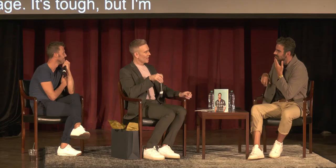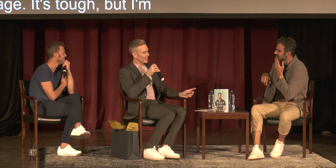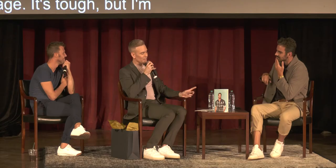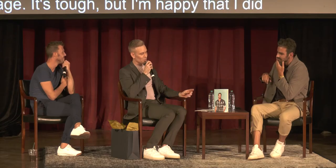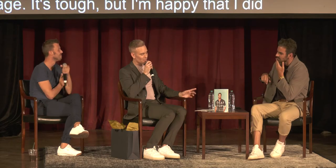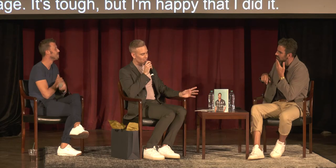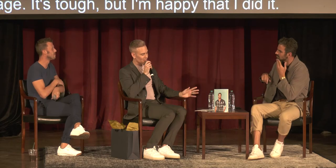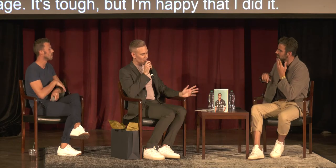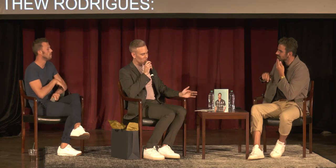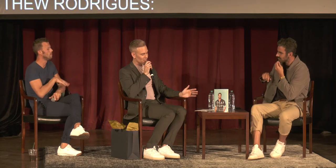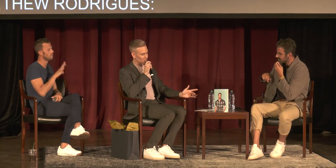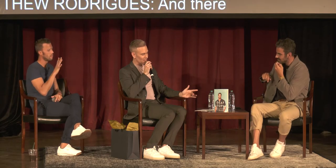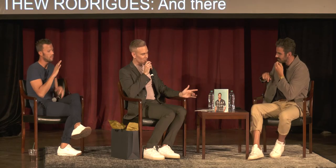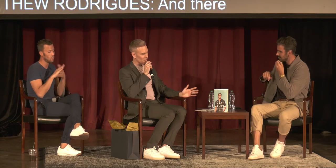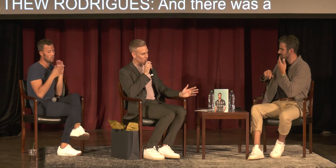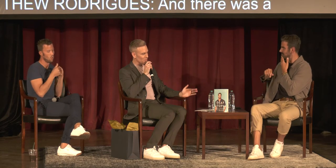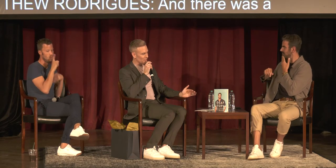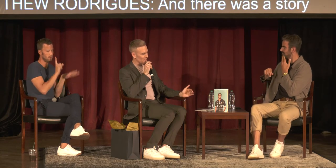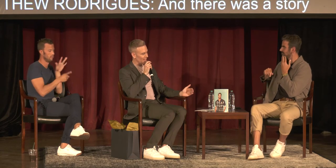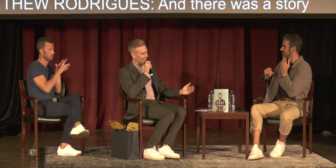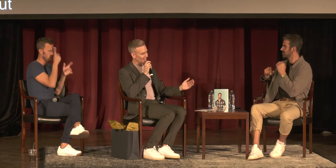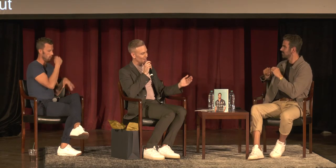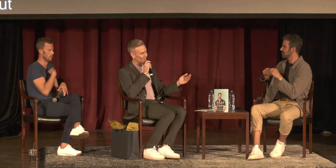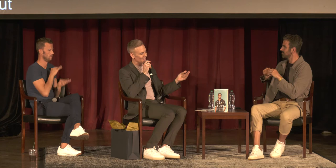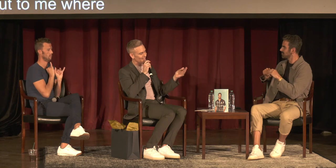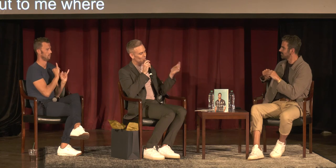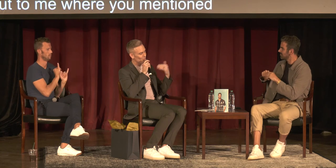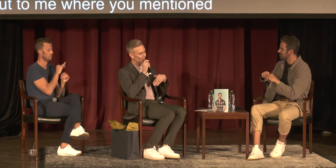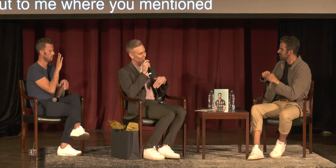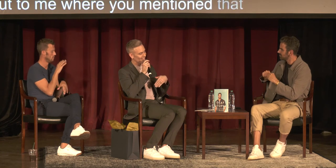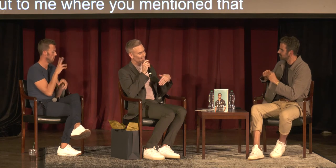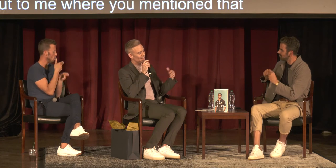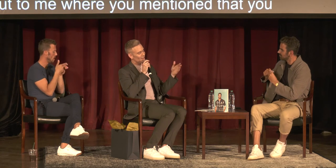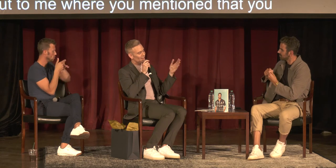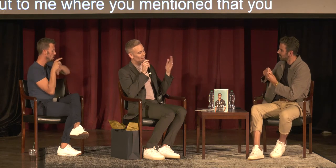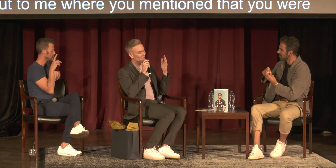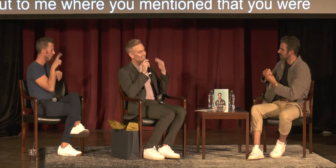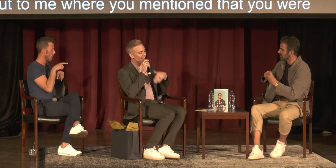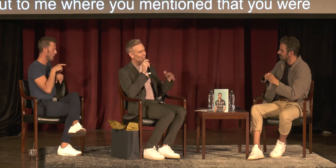And there was a story that stood out to me where you mentioned that you were kind of saying that